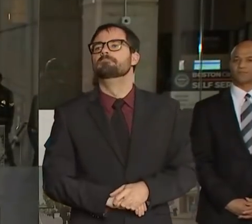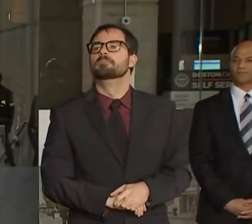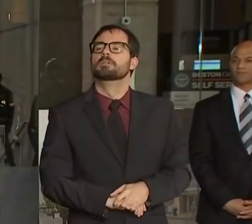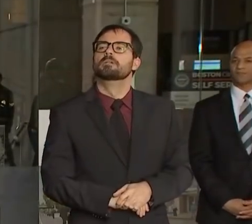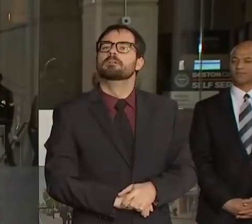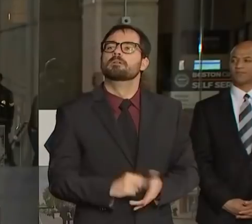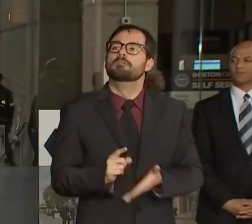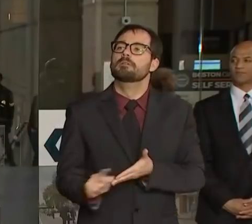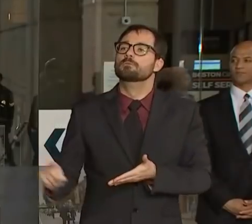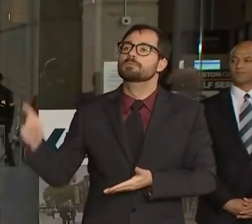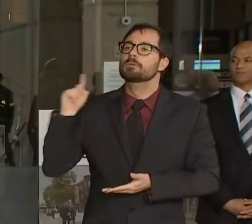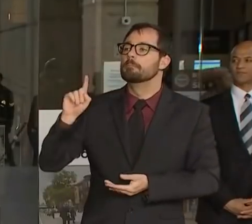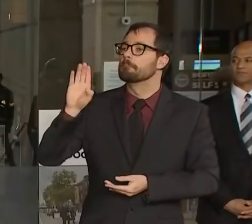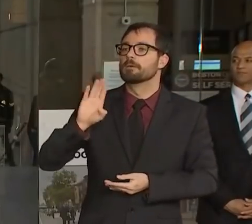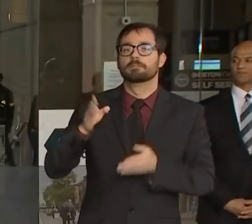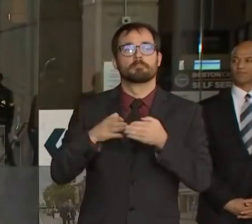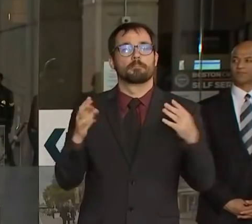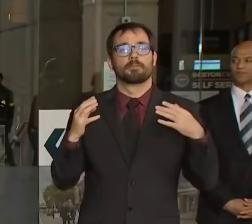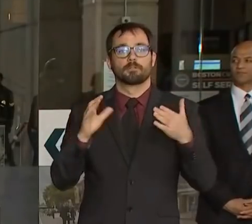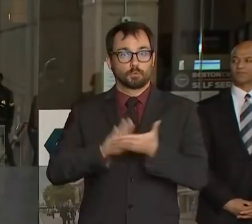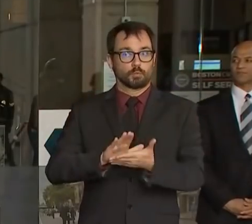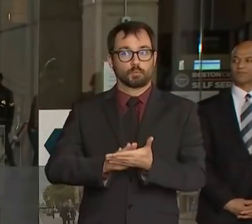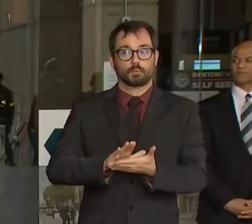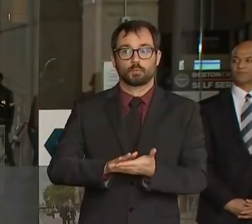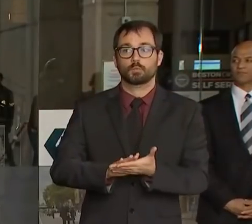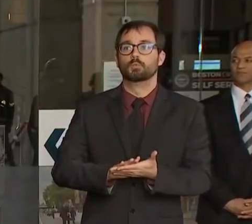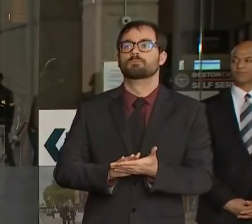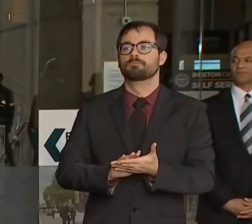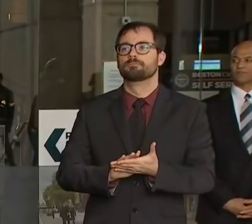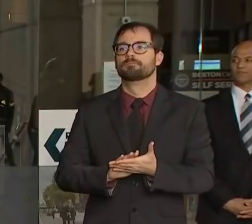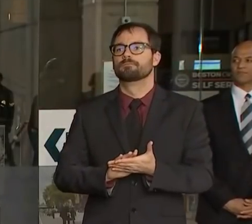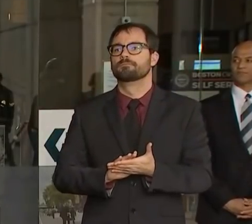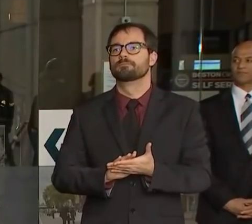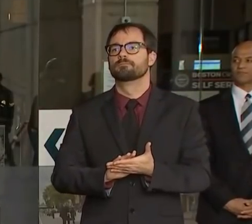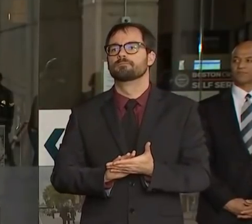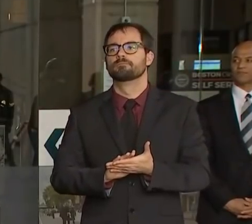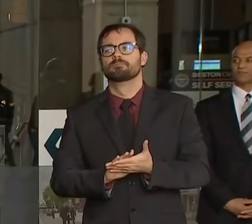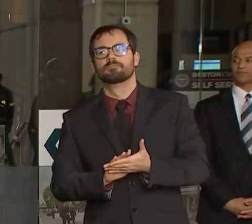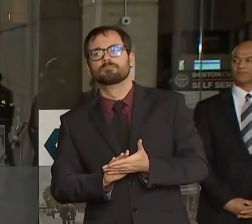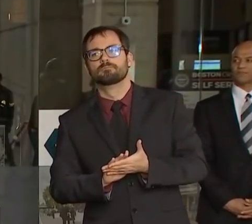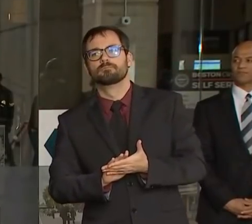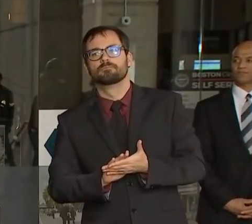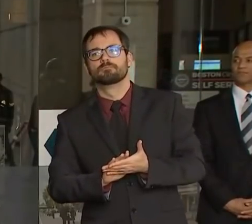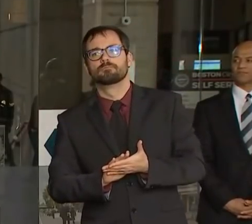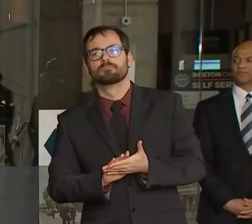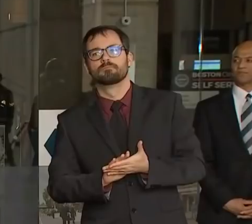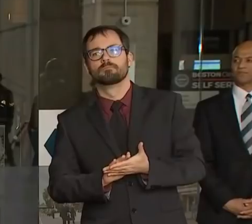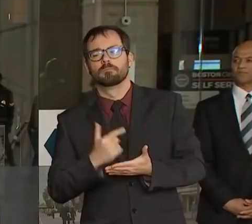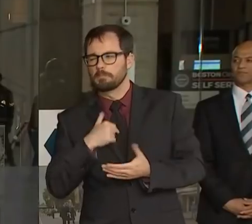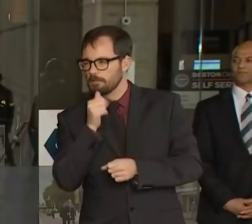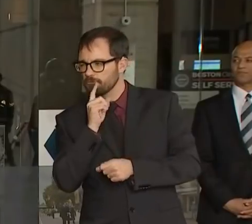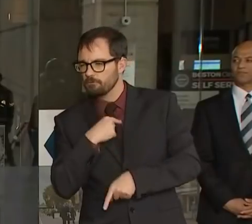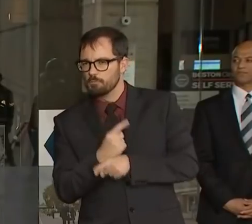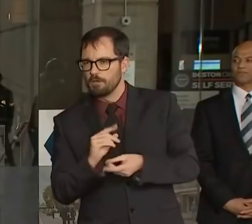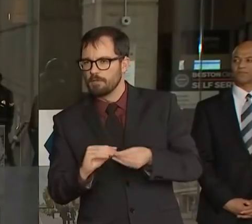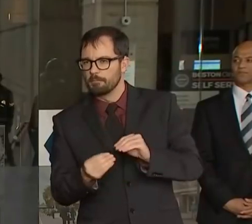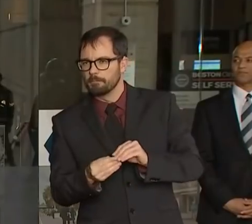COMMUNITIES. WE WANT TO MAKE SURE WE GET IT TO SENIORS AS WELL. THE BOSTON PUBLIC SCHOOLS LAST WEEK AND THIS WEEK, HAVE